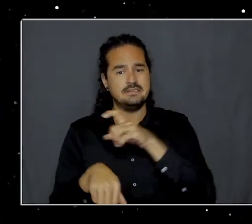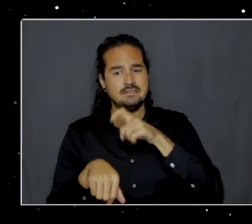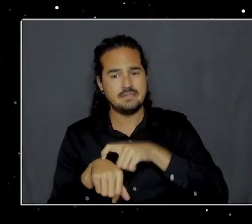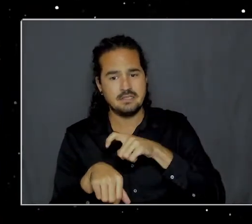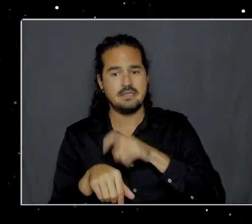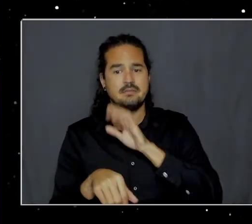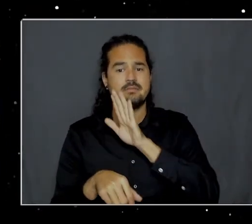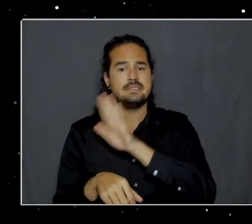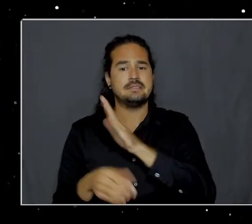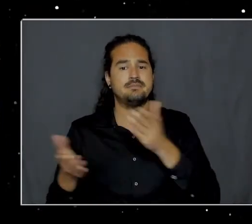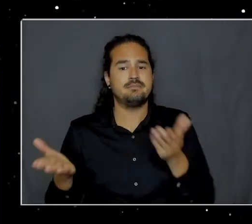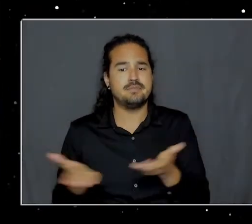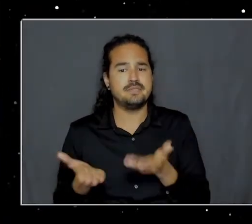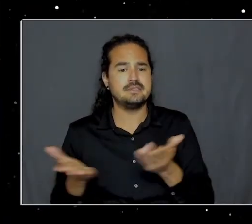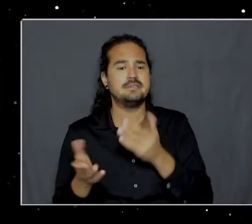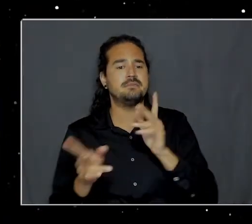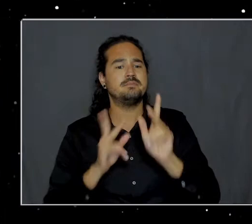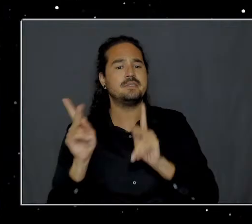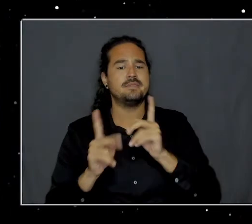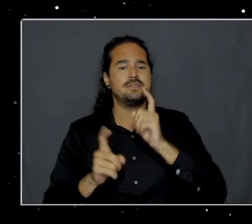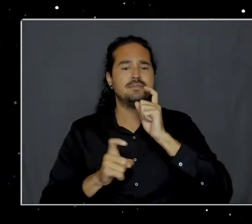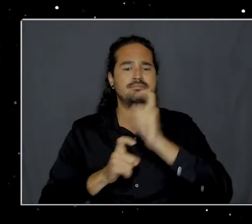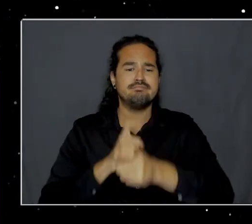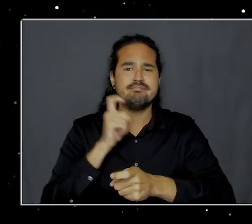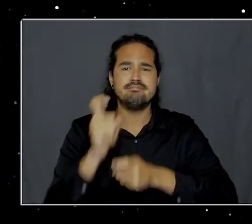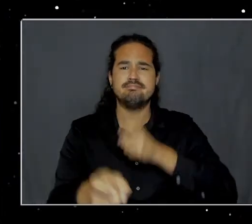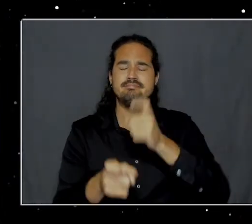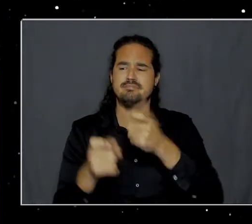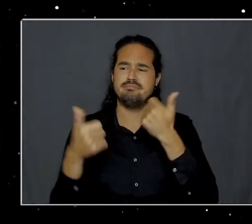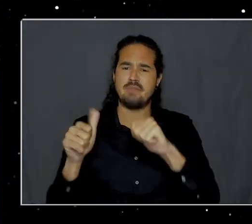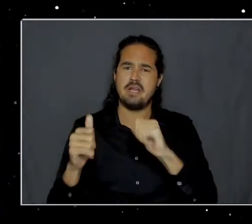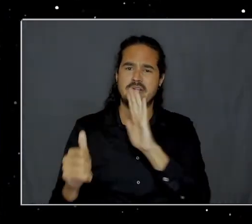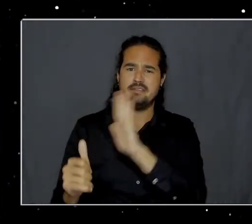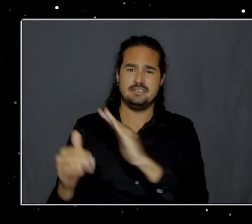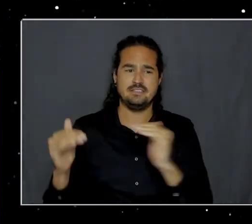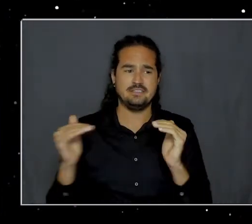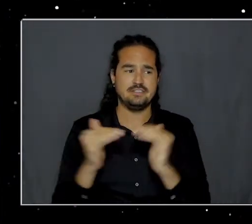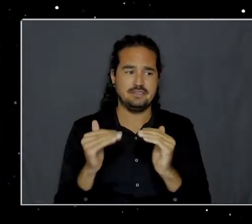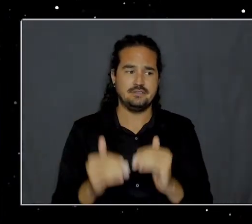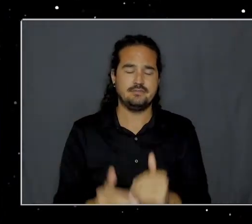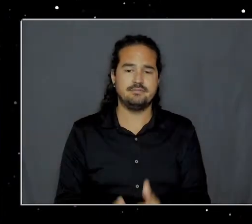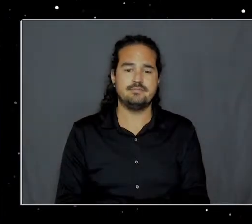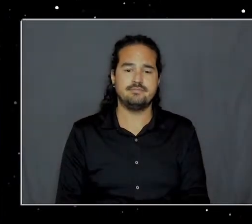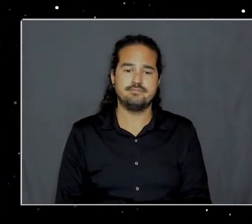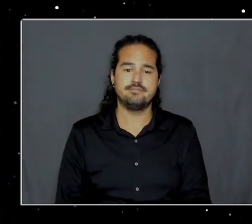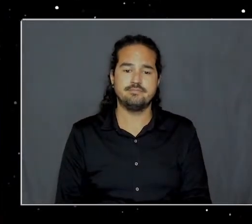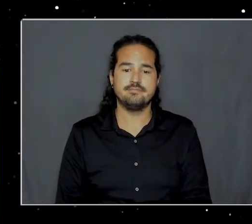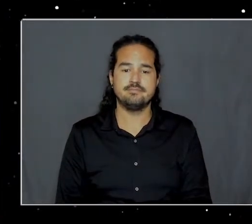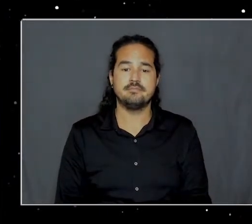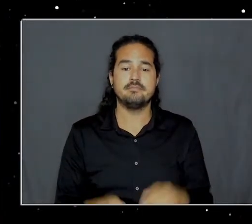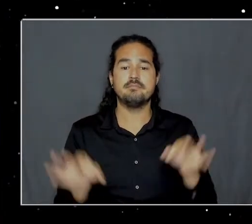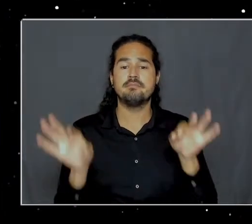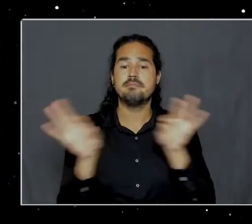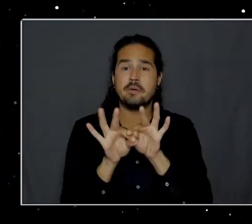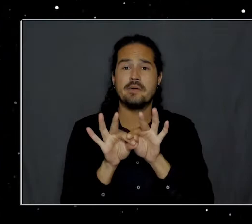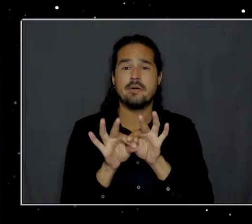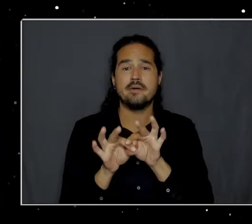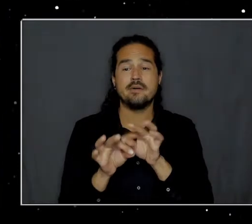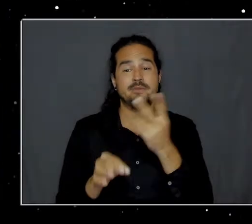CONTRIBUTED TO HIS JUSTICE. AND, MOST IMPORTANTLY, THESE